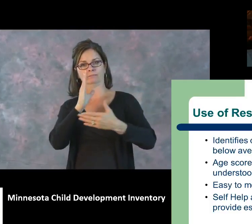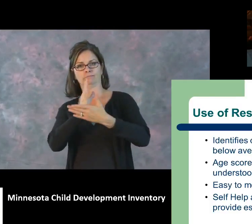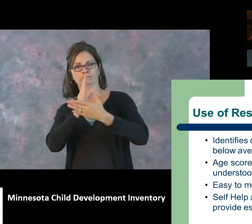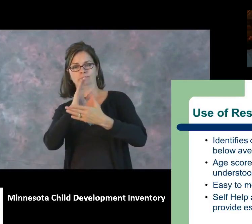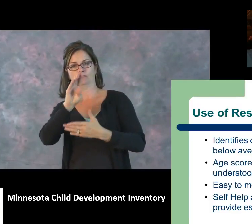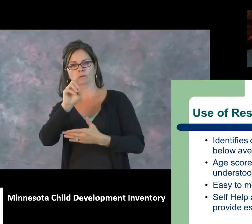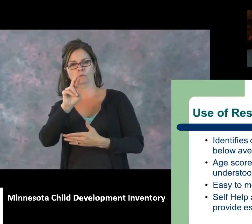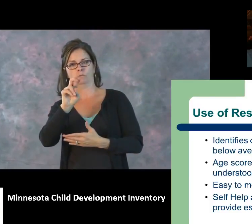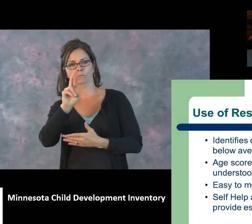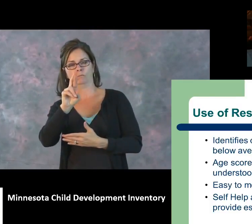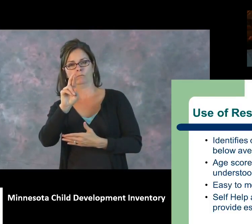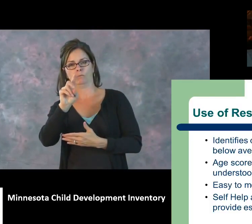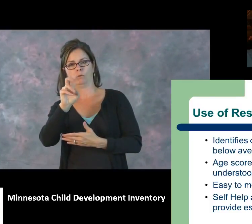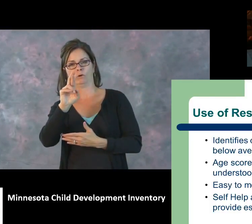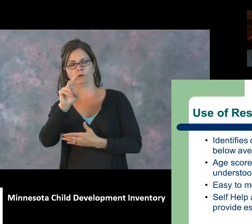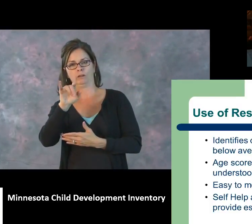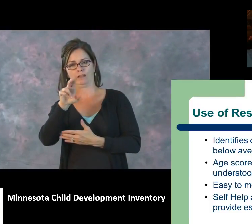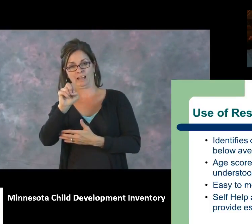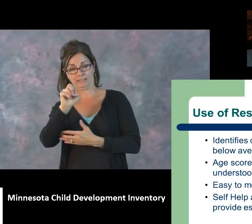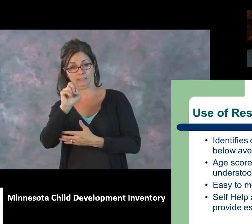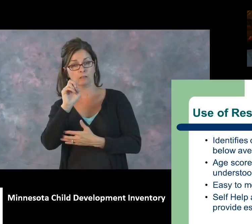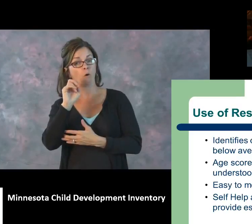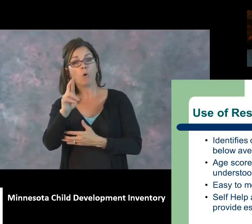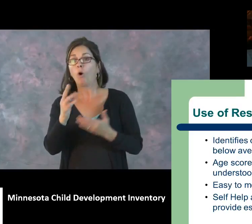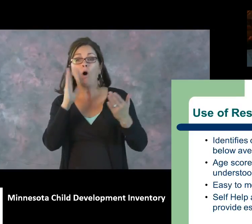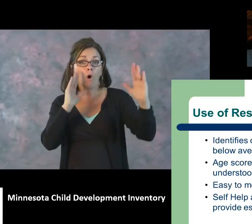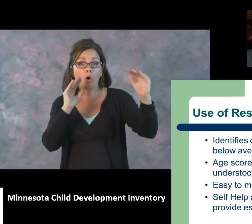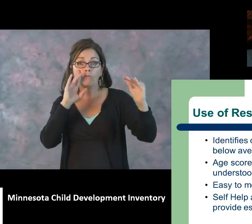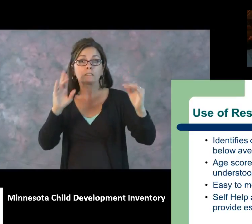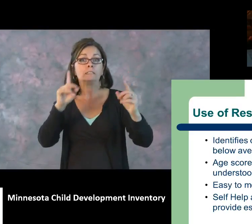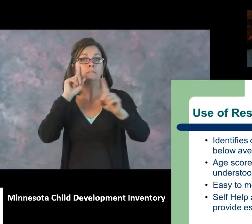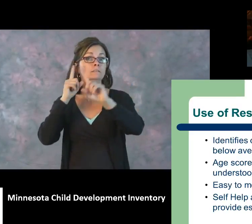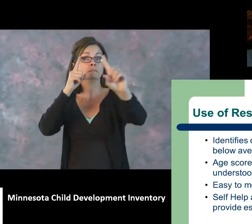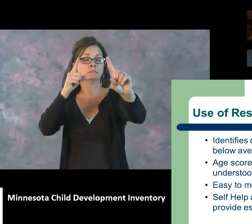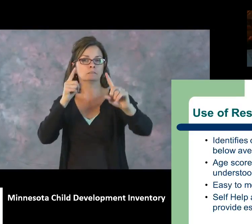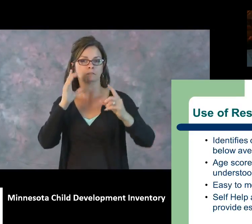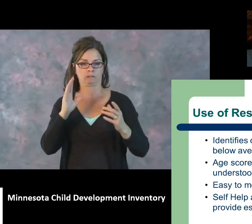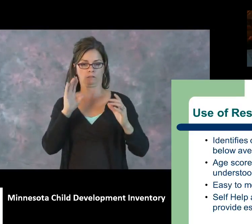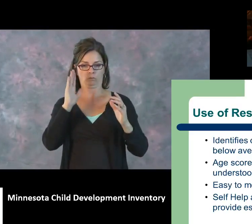or hopefully into the category that would show that he's within the average range?